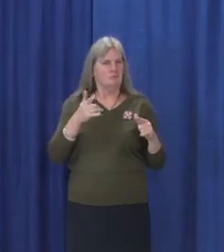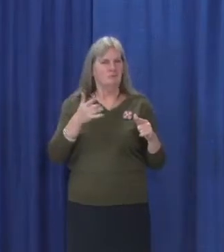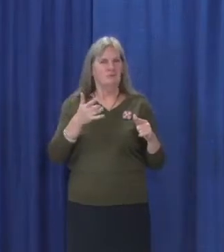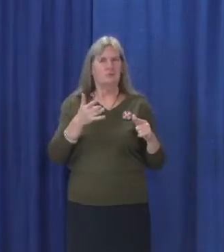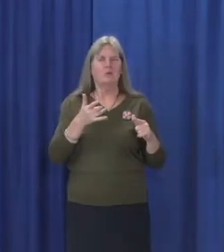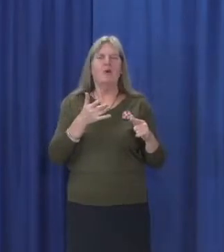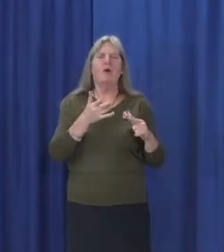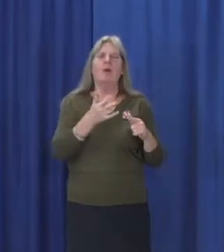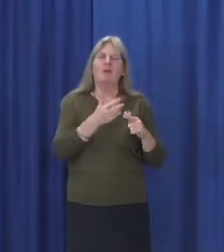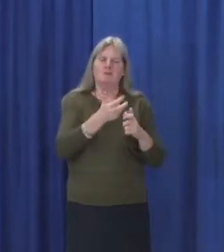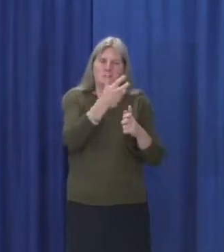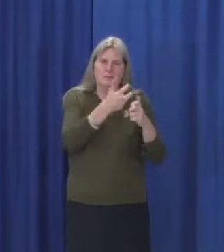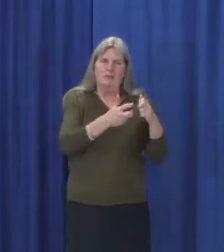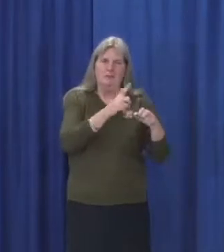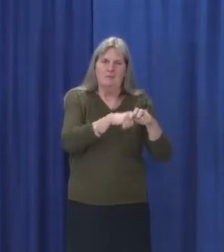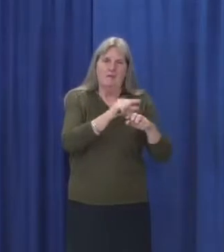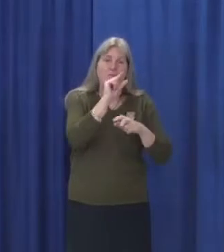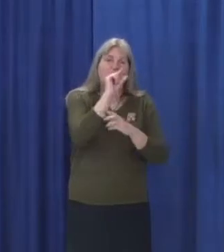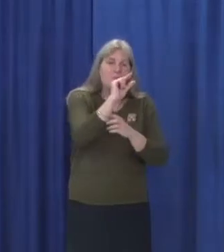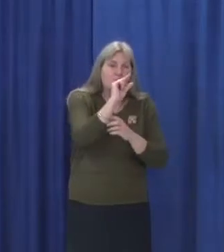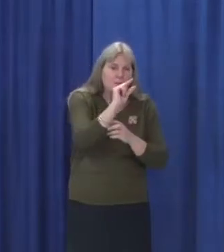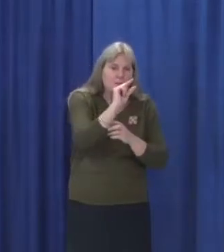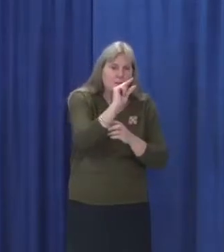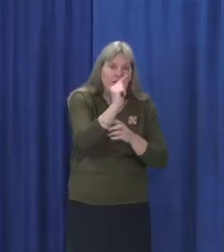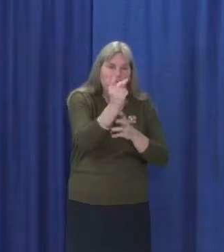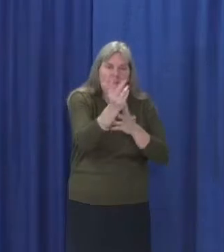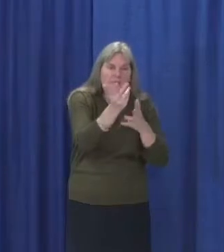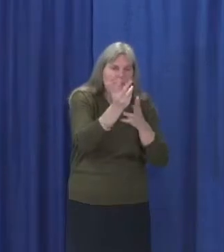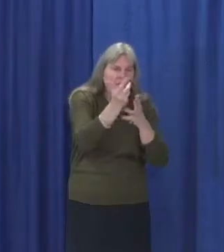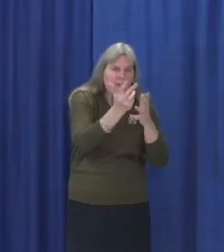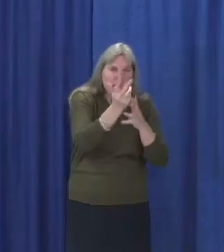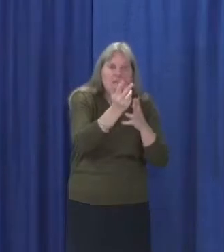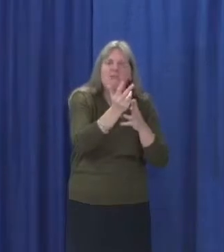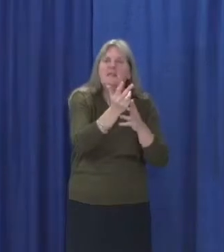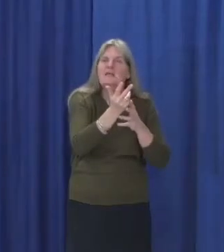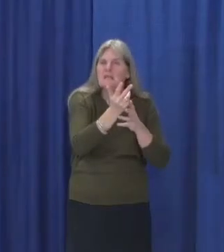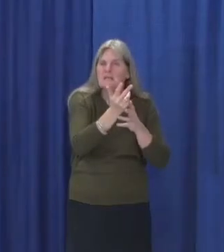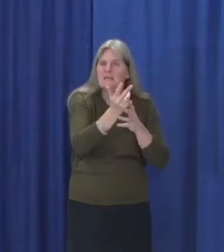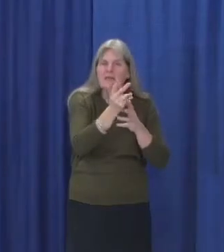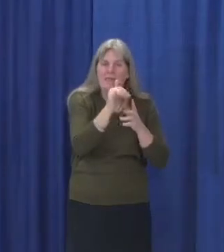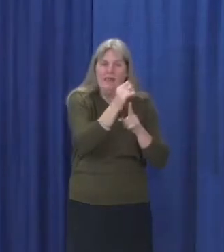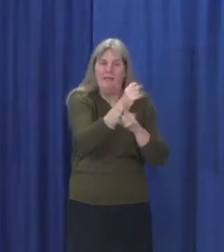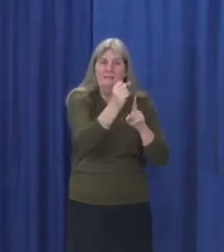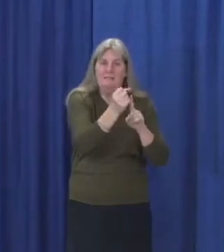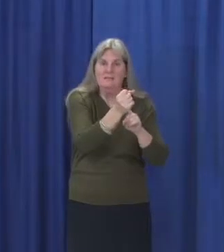harder in the short term in a setting where people are